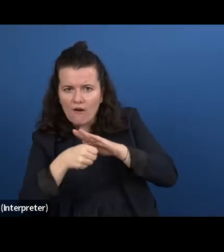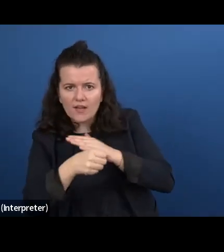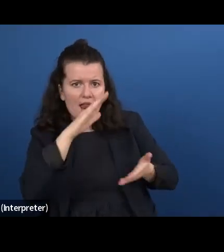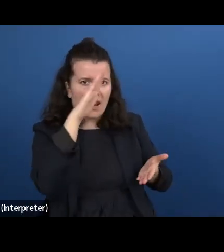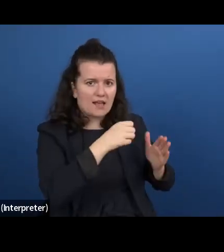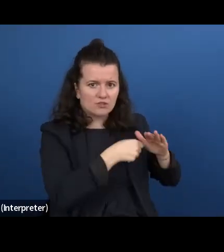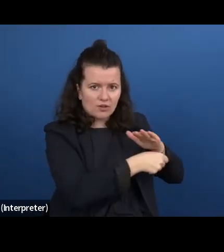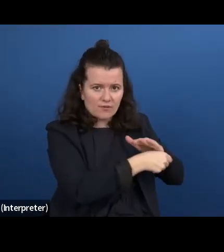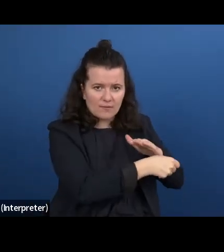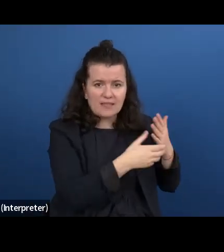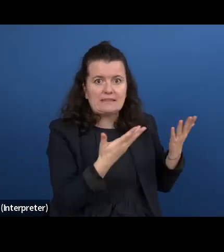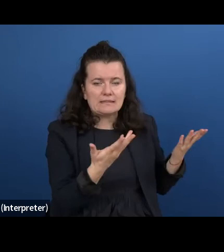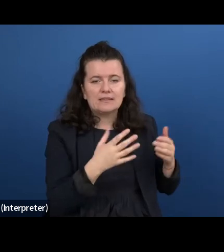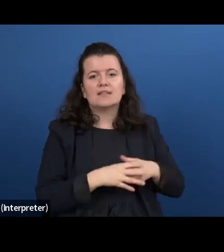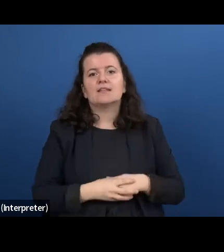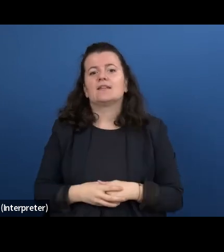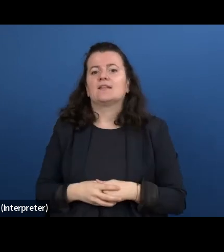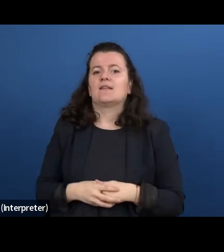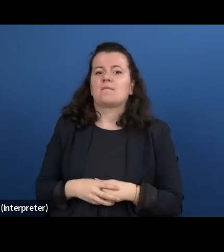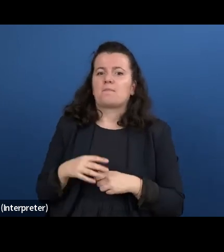We'll take note of these questions.